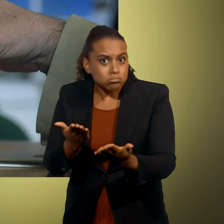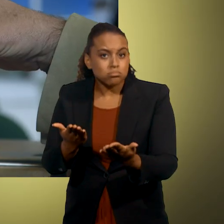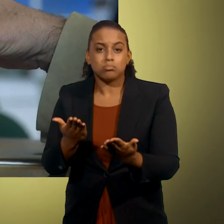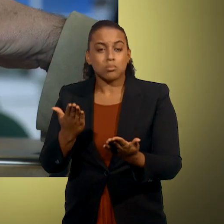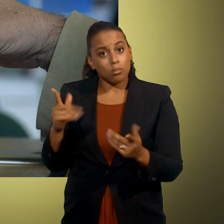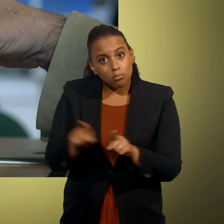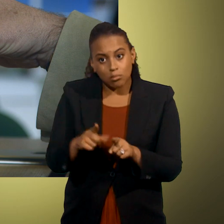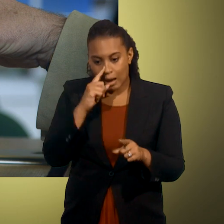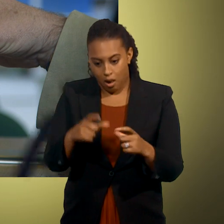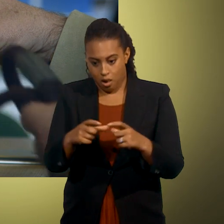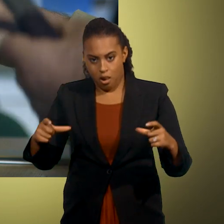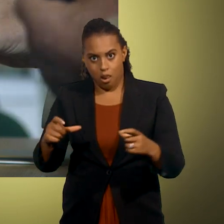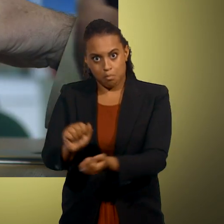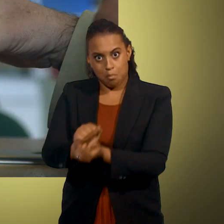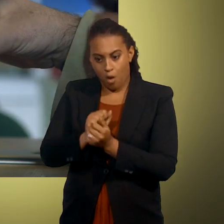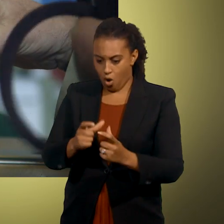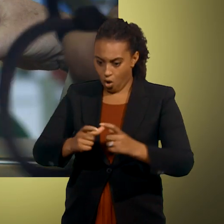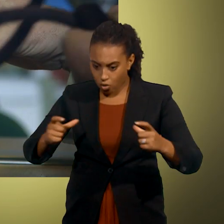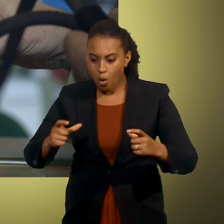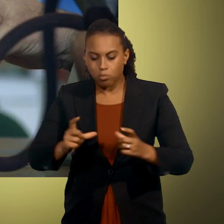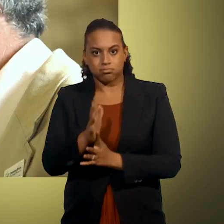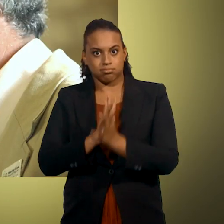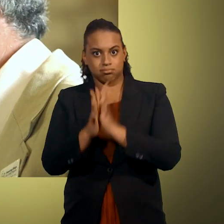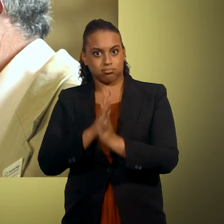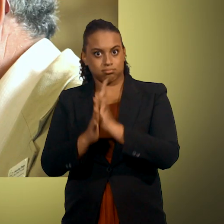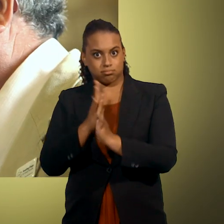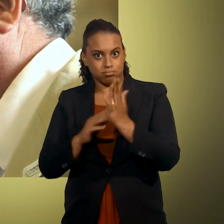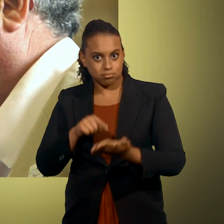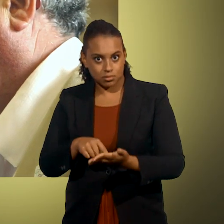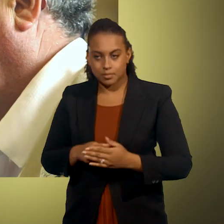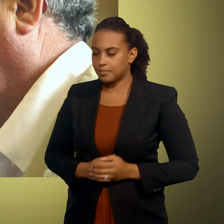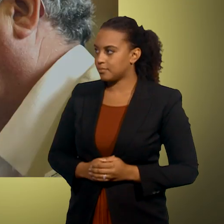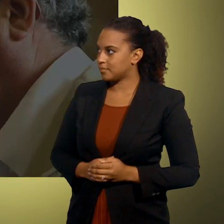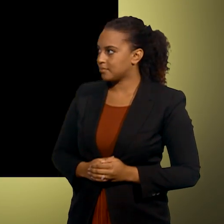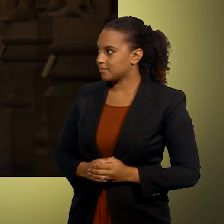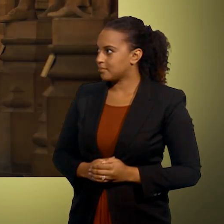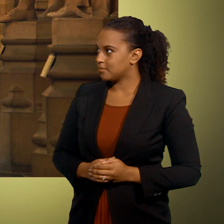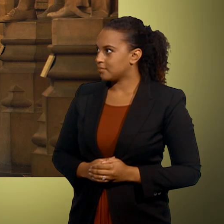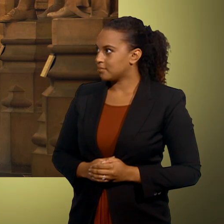You can also borrow a handset with a screen-based version of the audio tour.